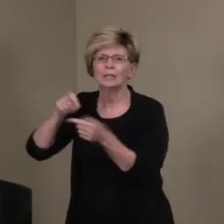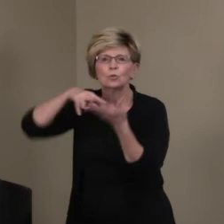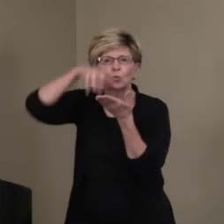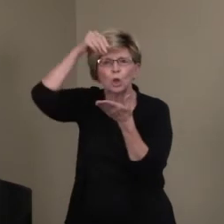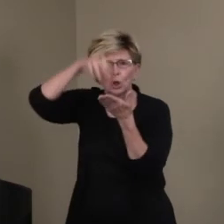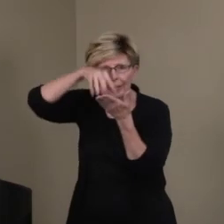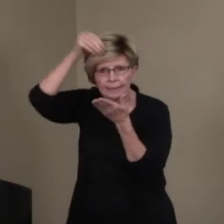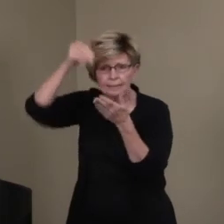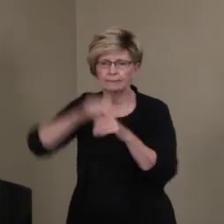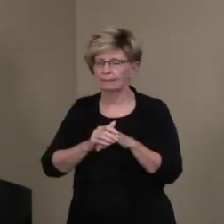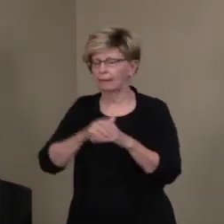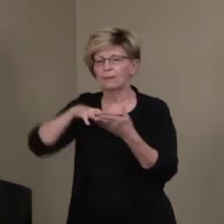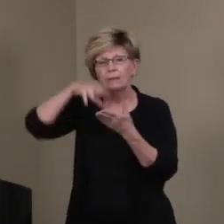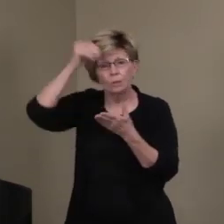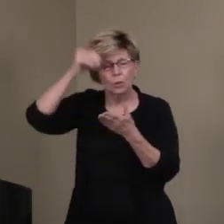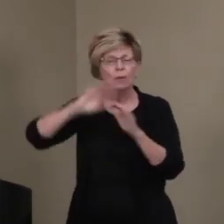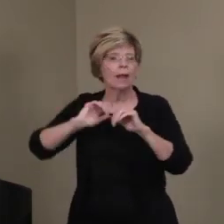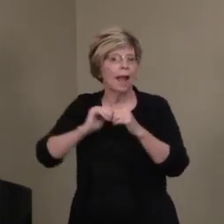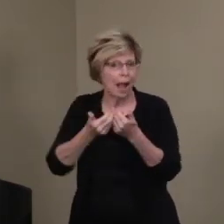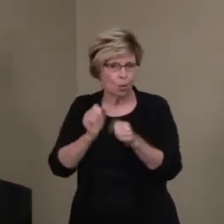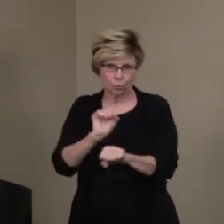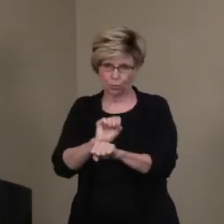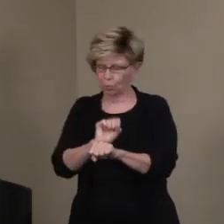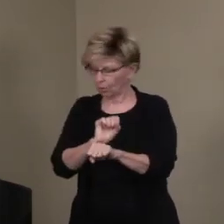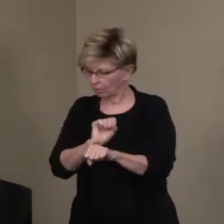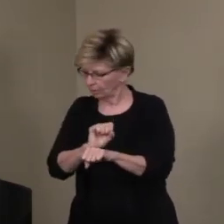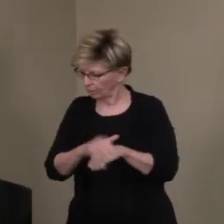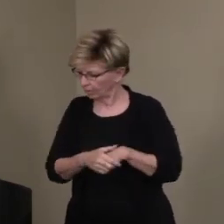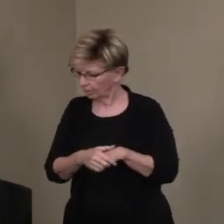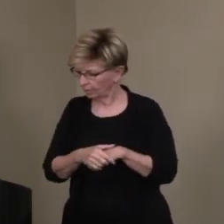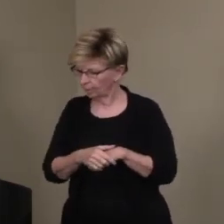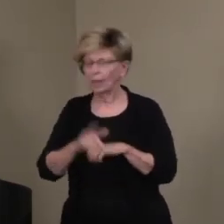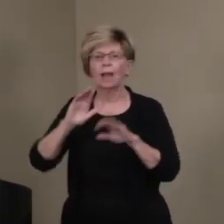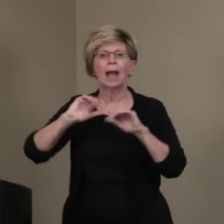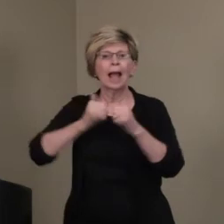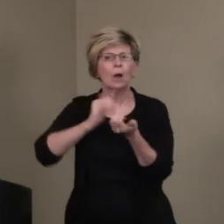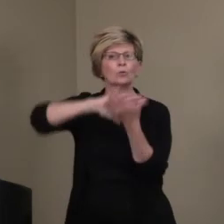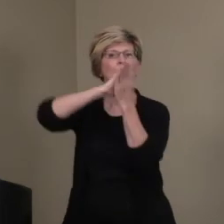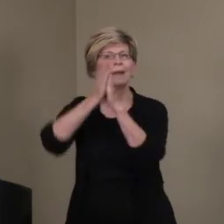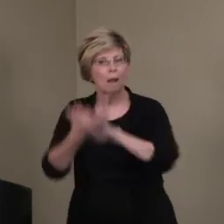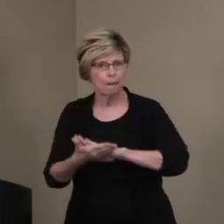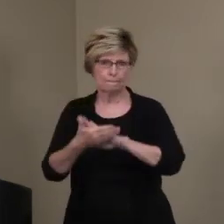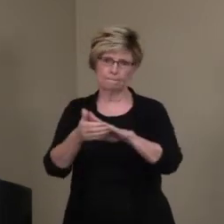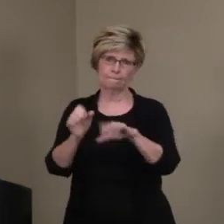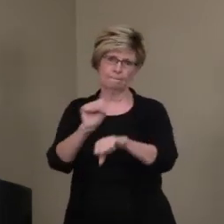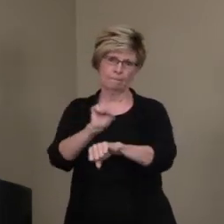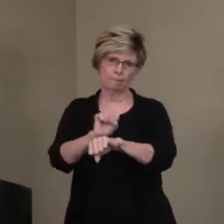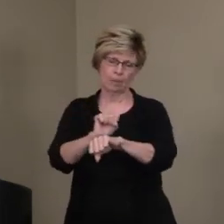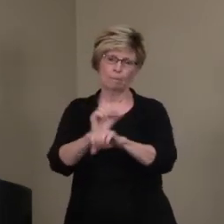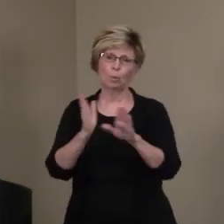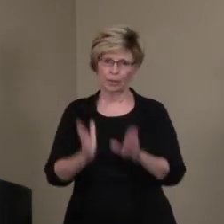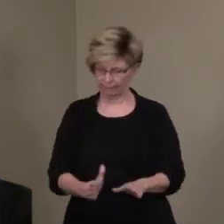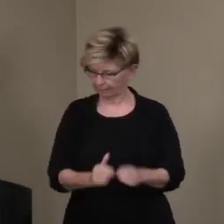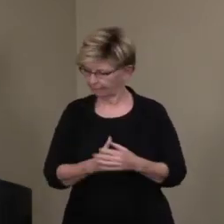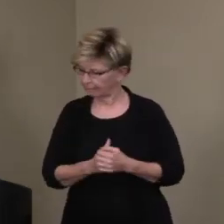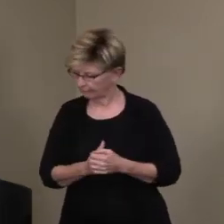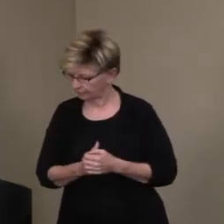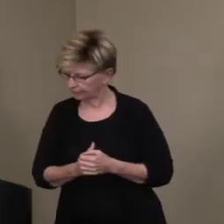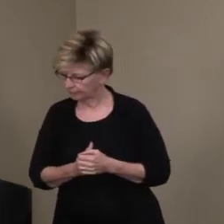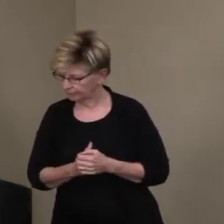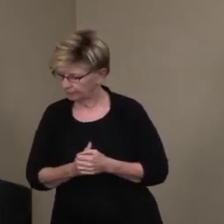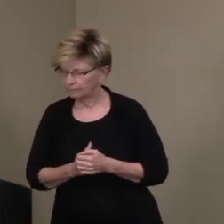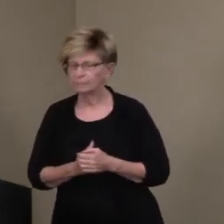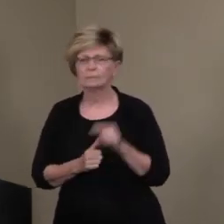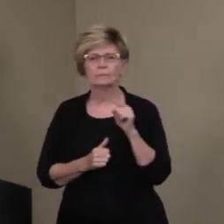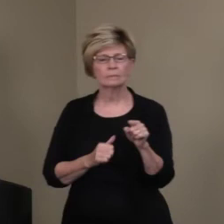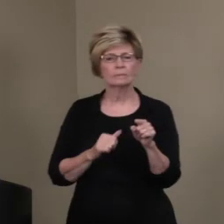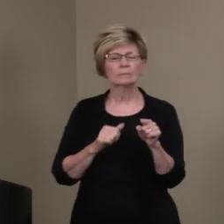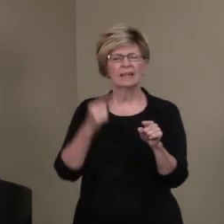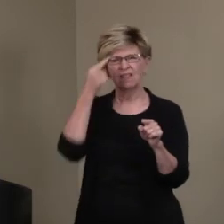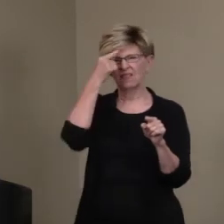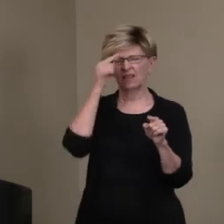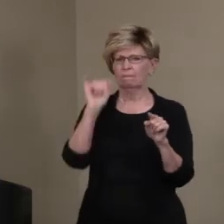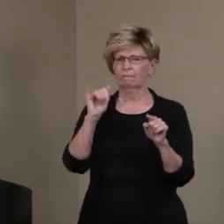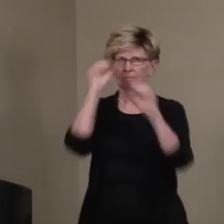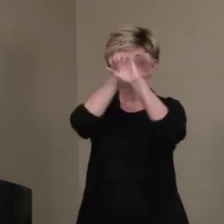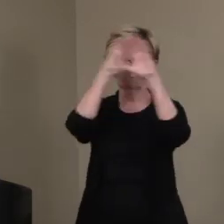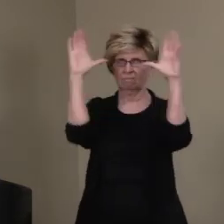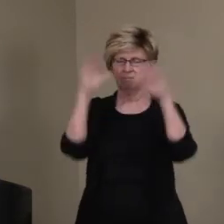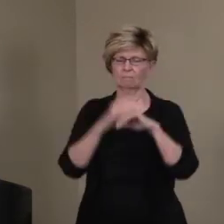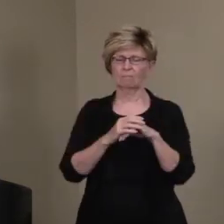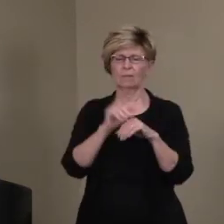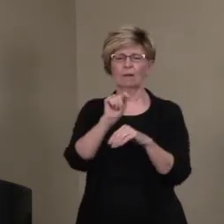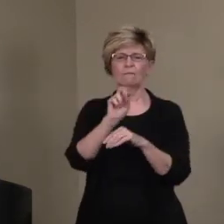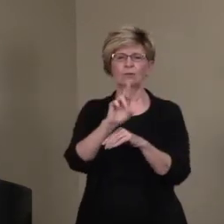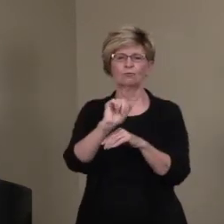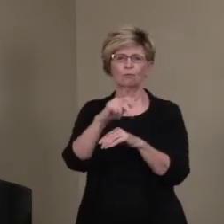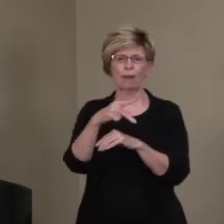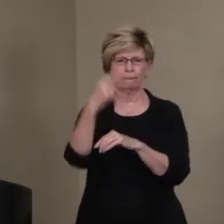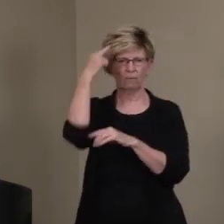school to work they need to learn how to work how to become an employee and they